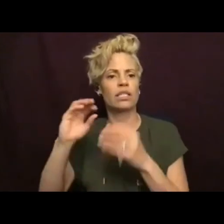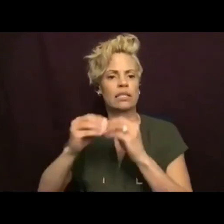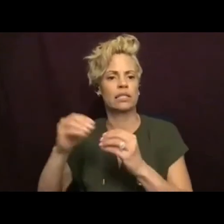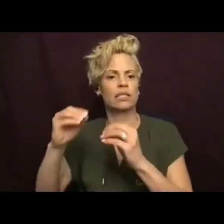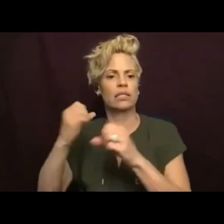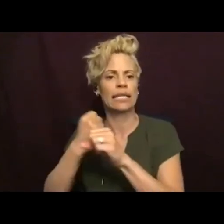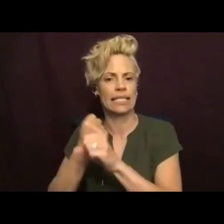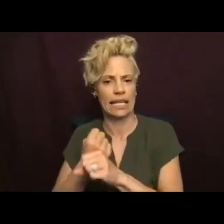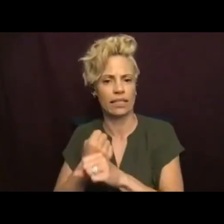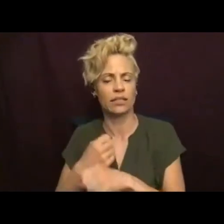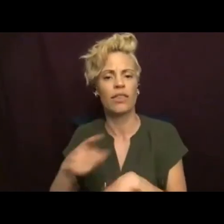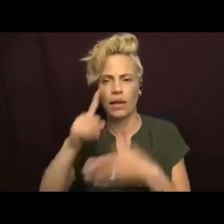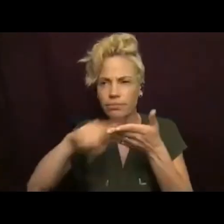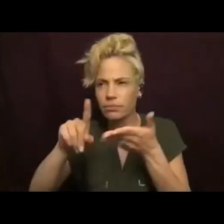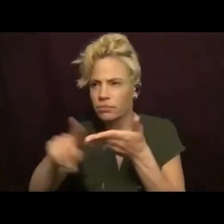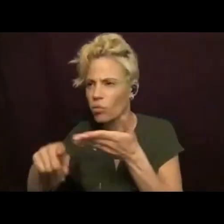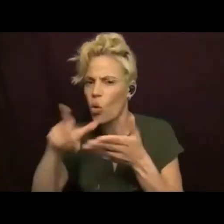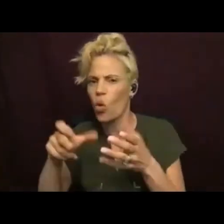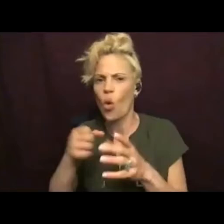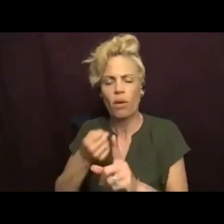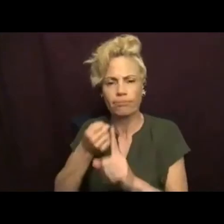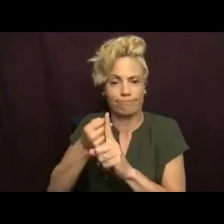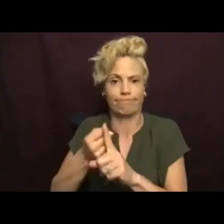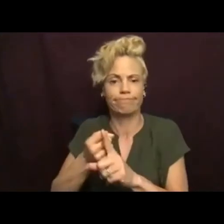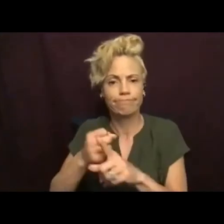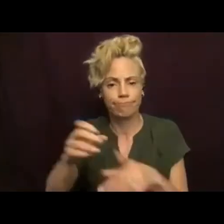and they have reported that two thirds